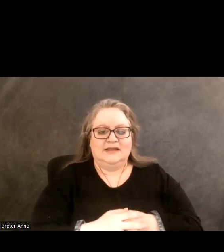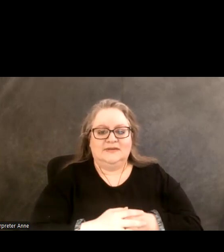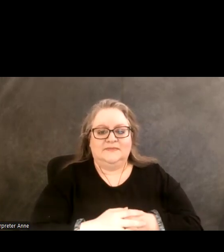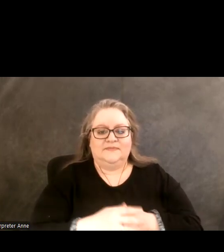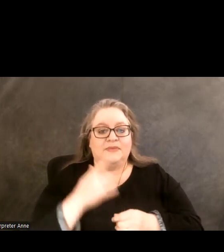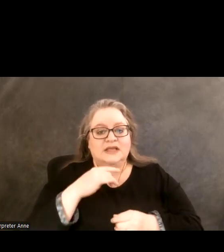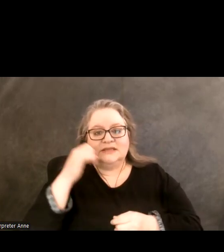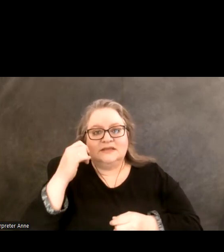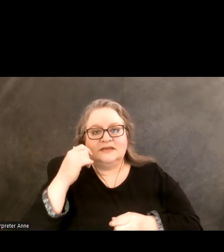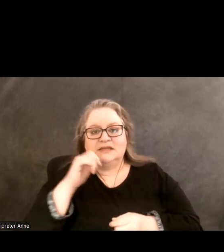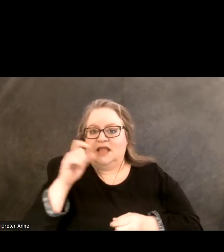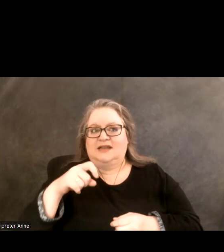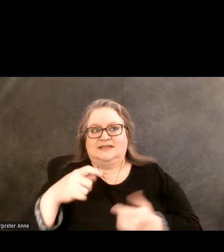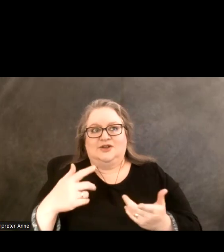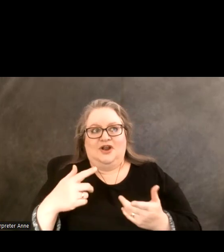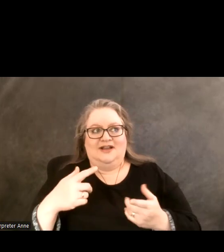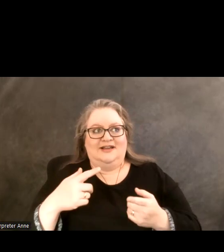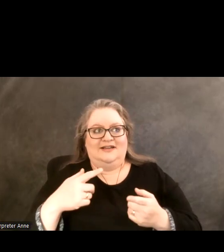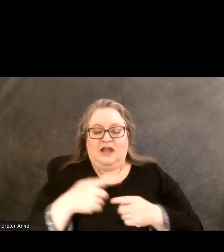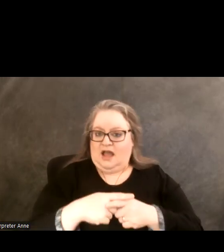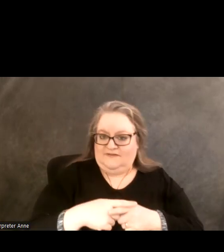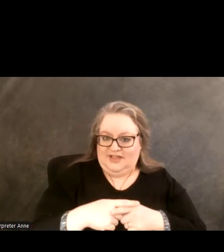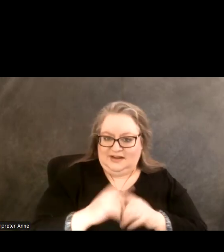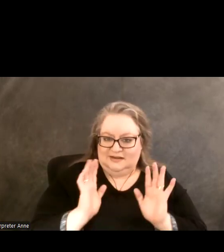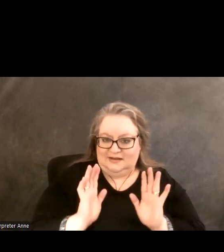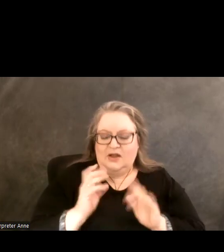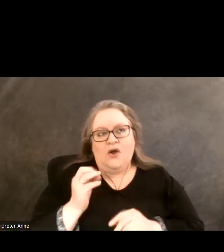necessarily a conflict, or it's like one of those conflicts